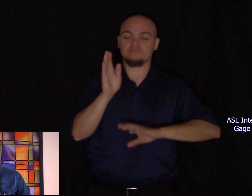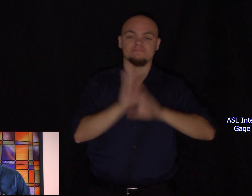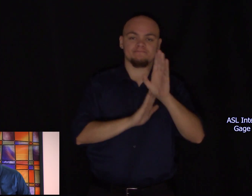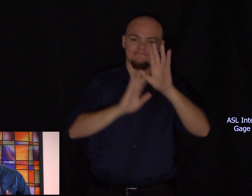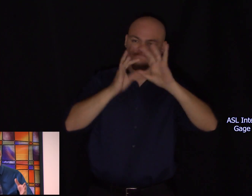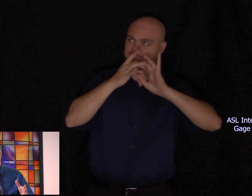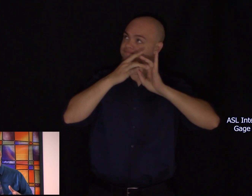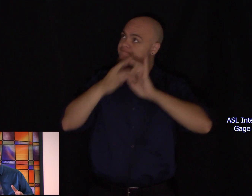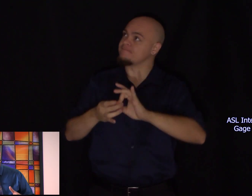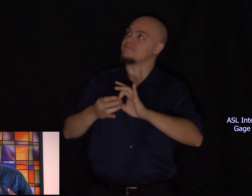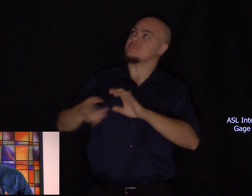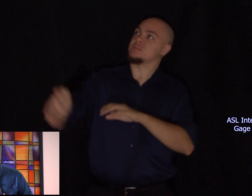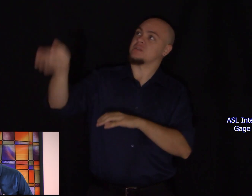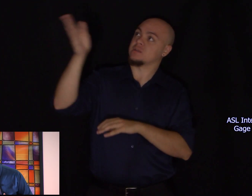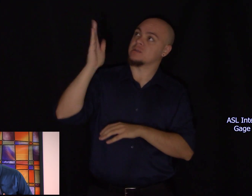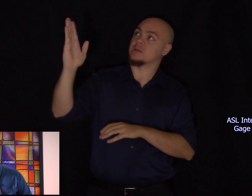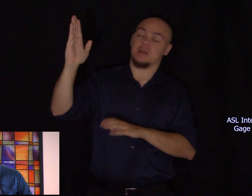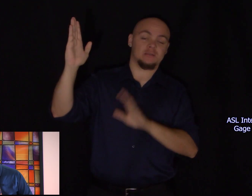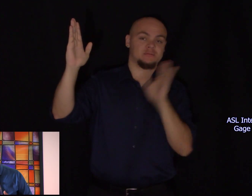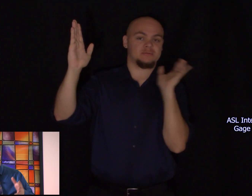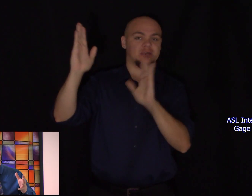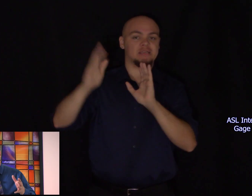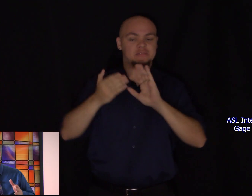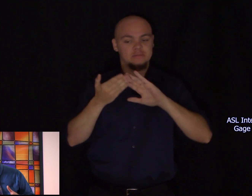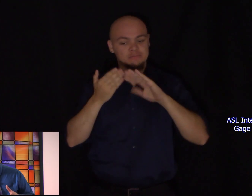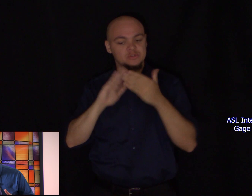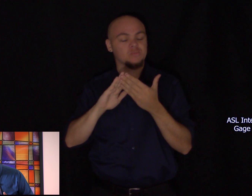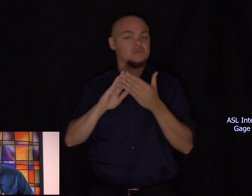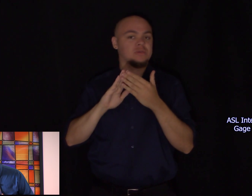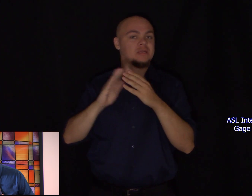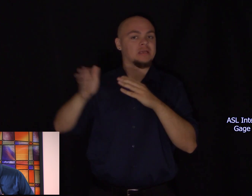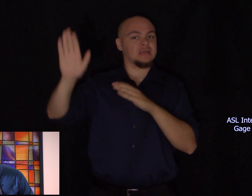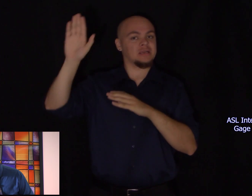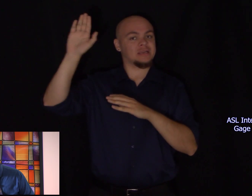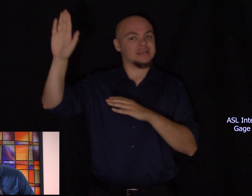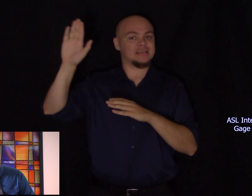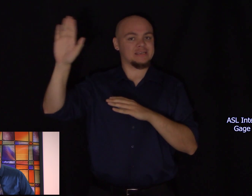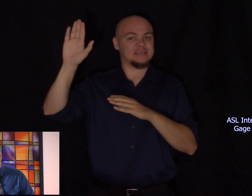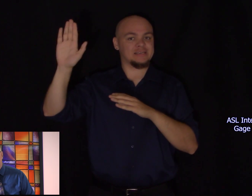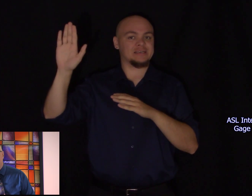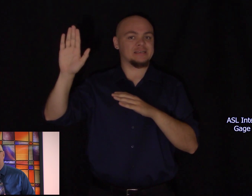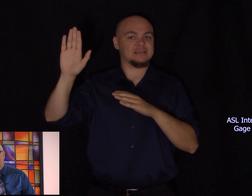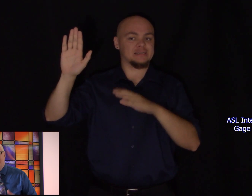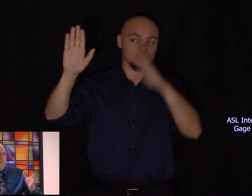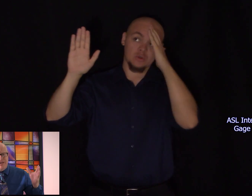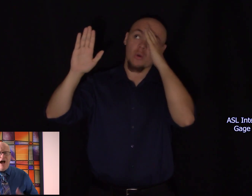churches on that is what we build our communities on that is what we build our ministries on not